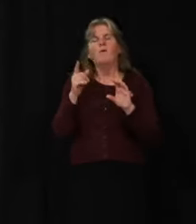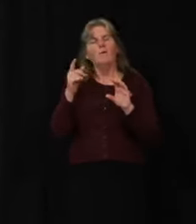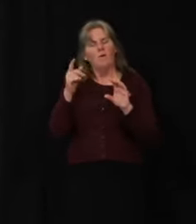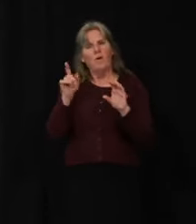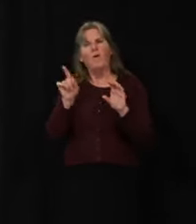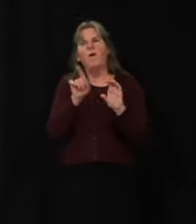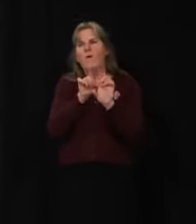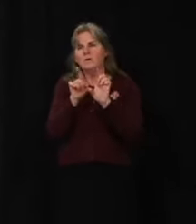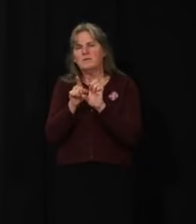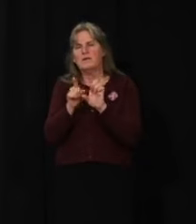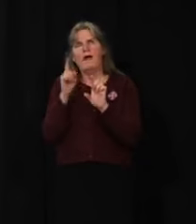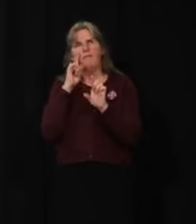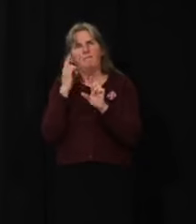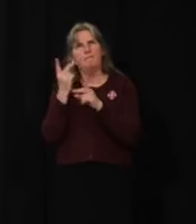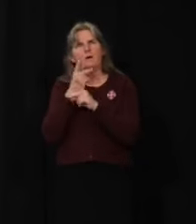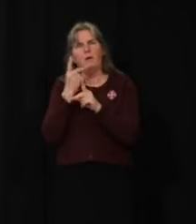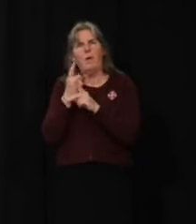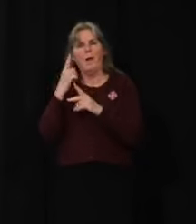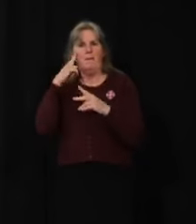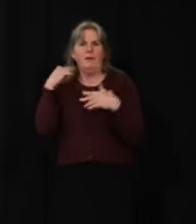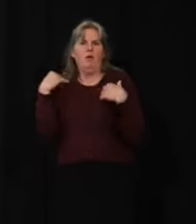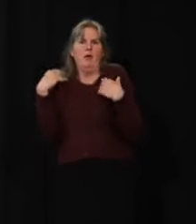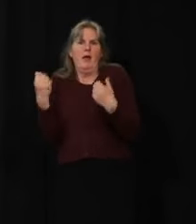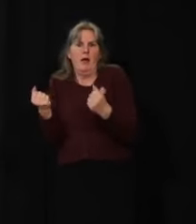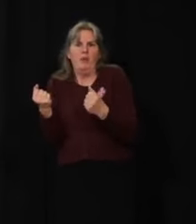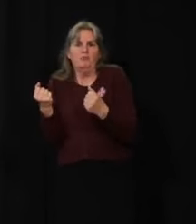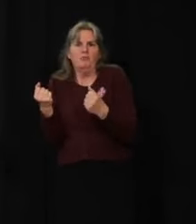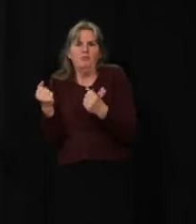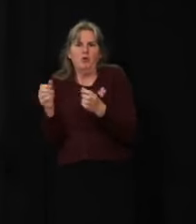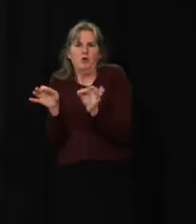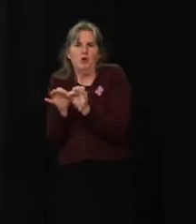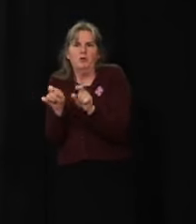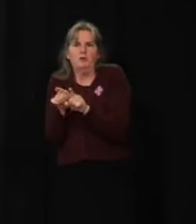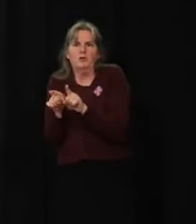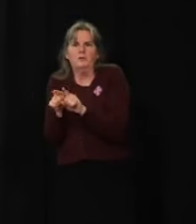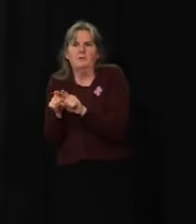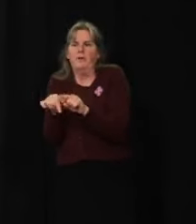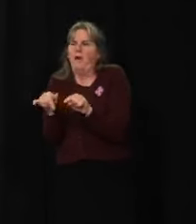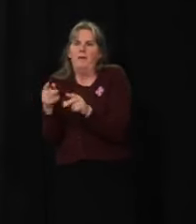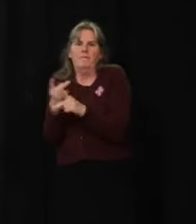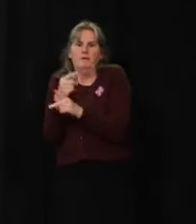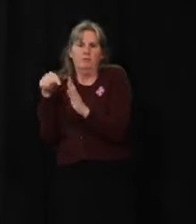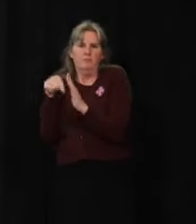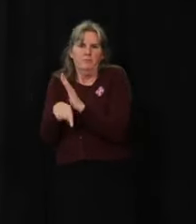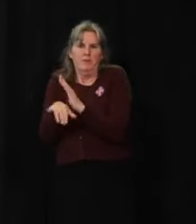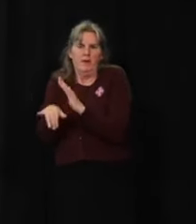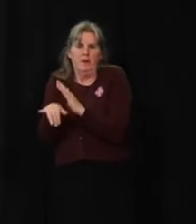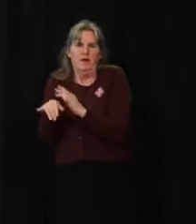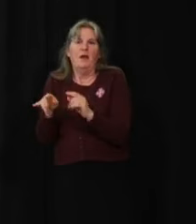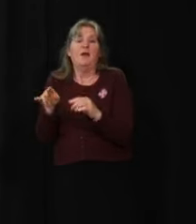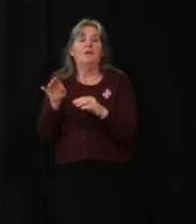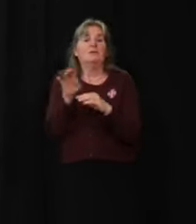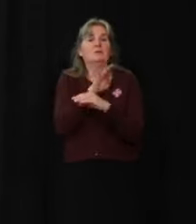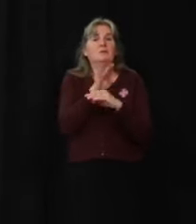opposition questions? If there is going to be a sitting of the legislative assembly and if not, why not?